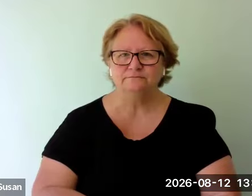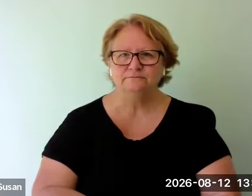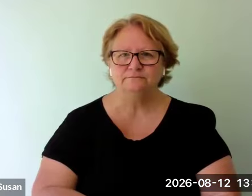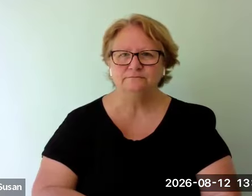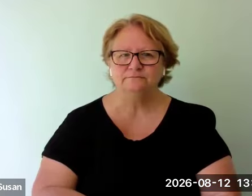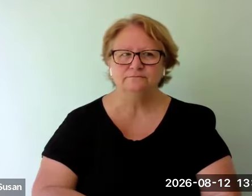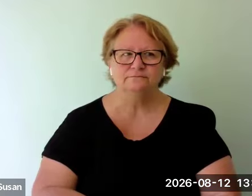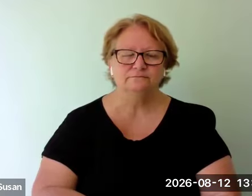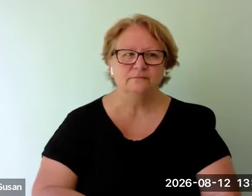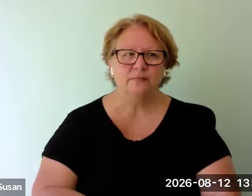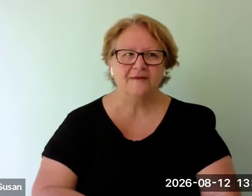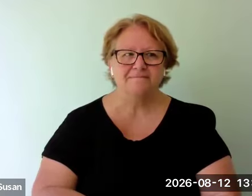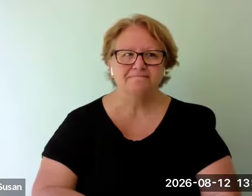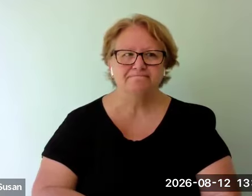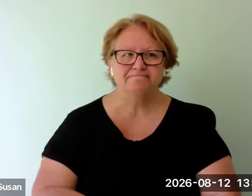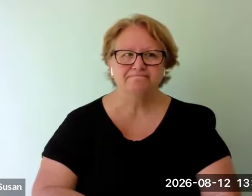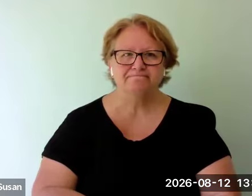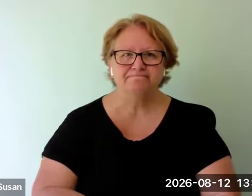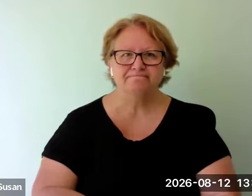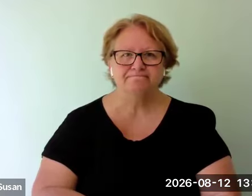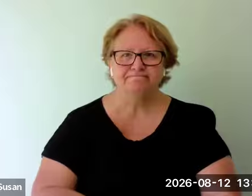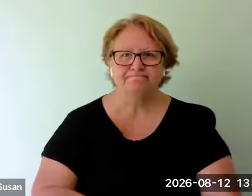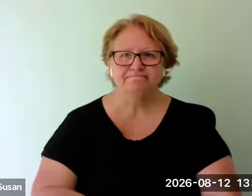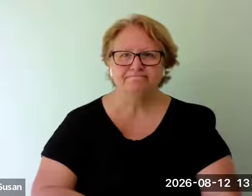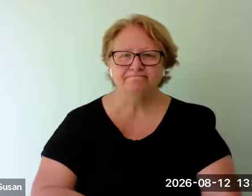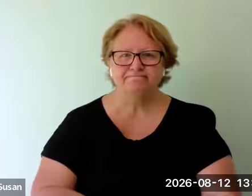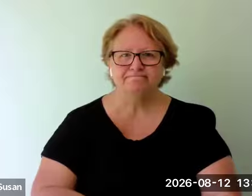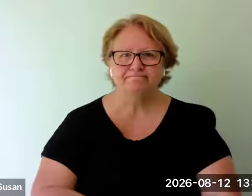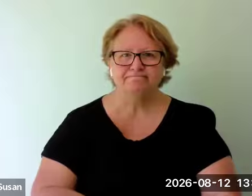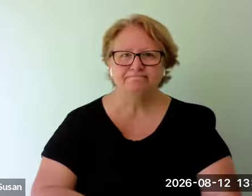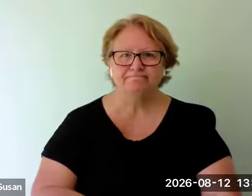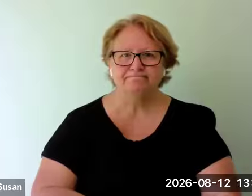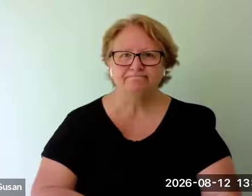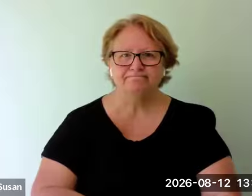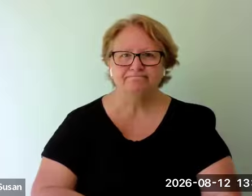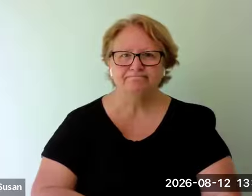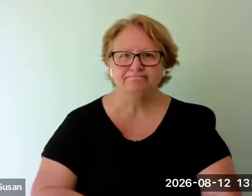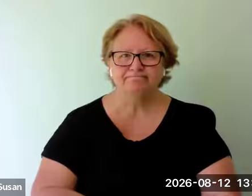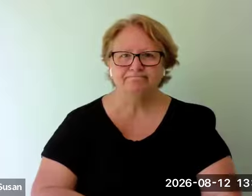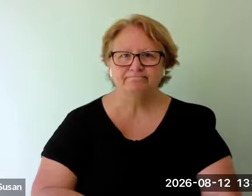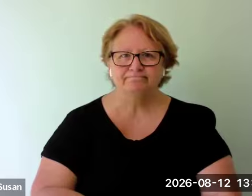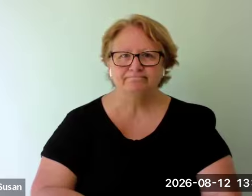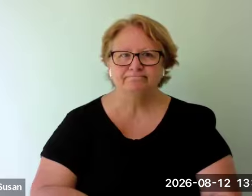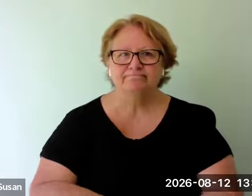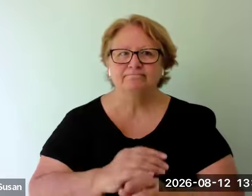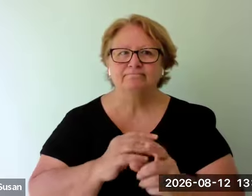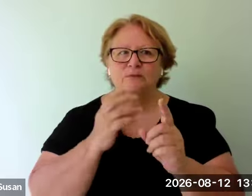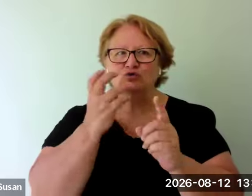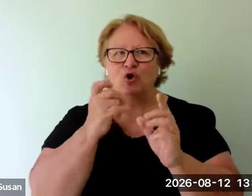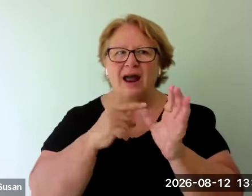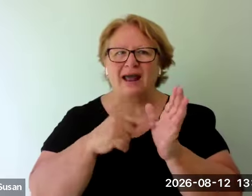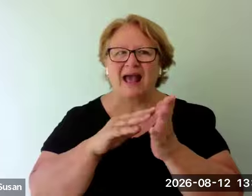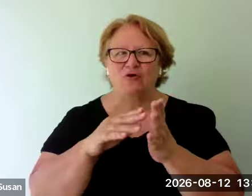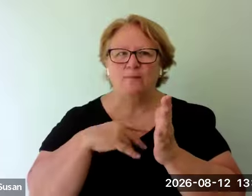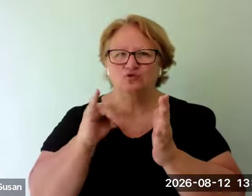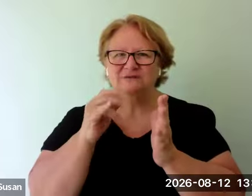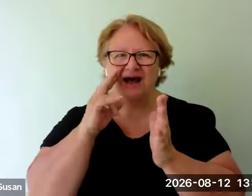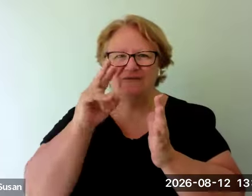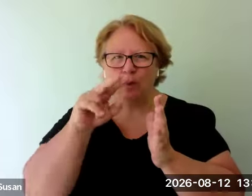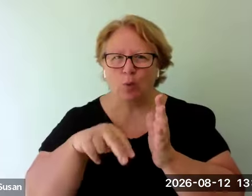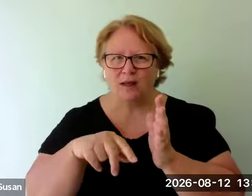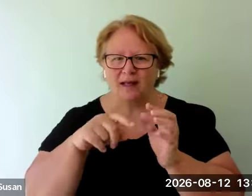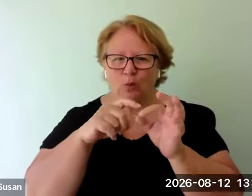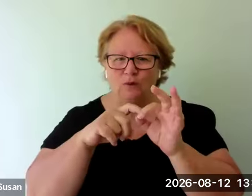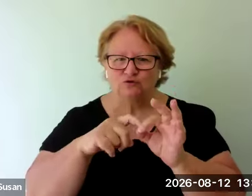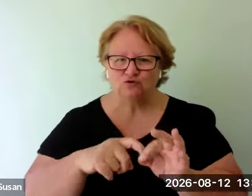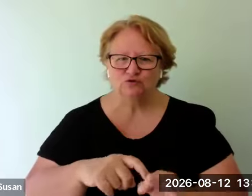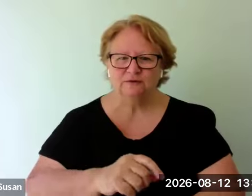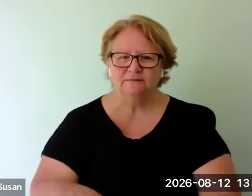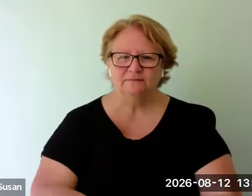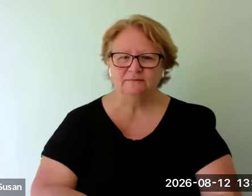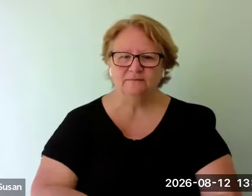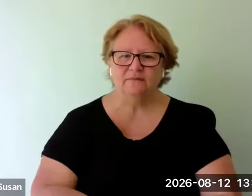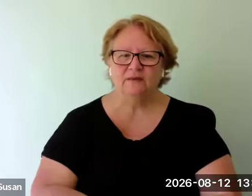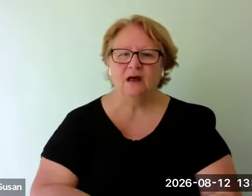information. Thank you